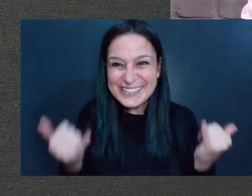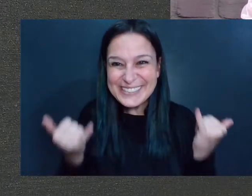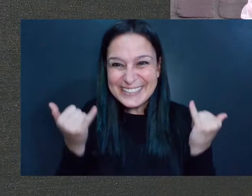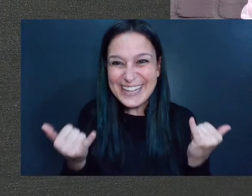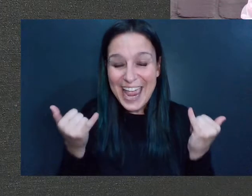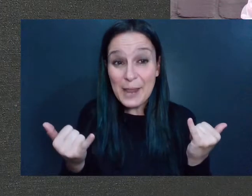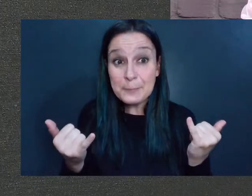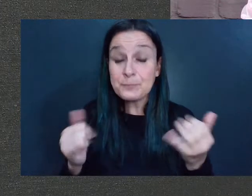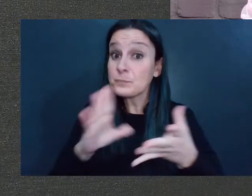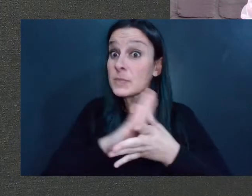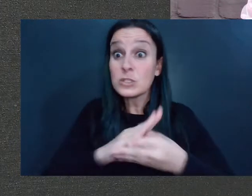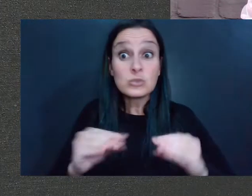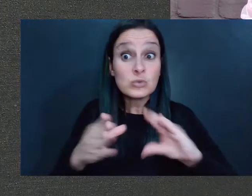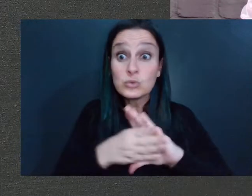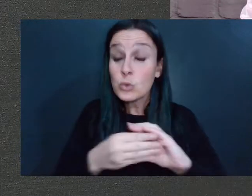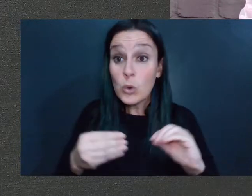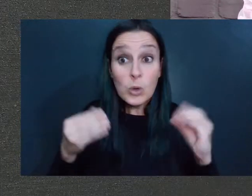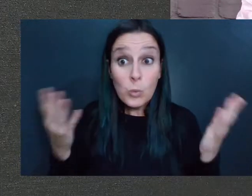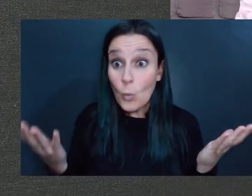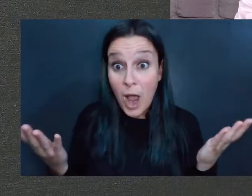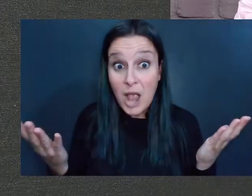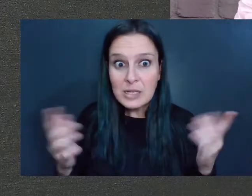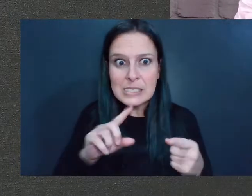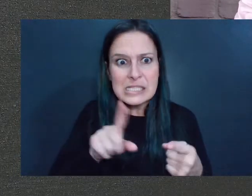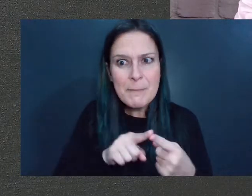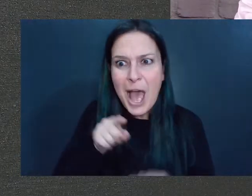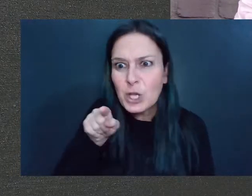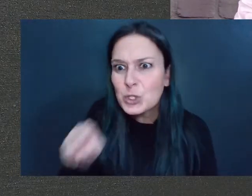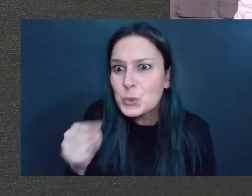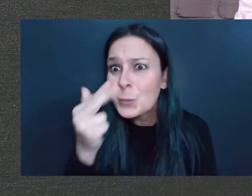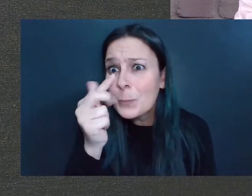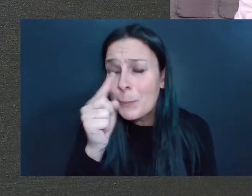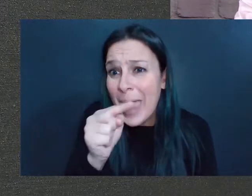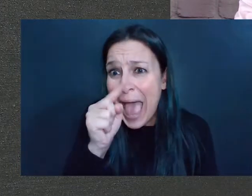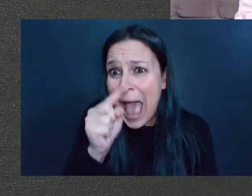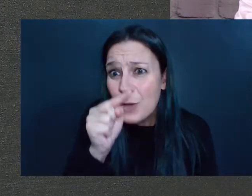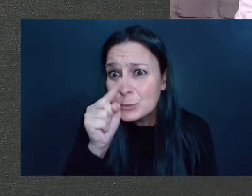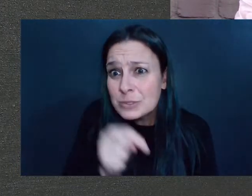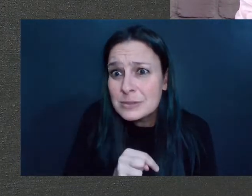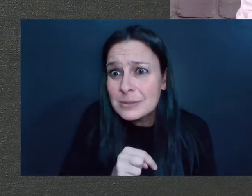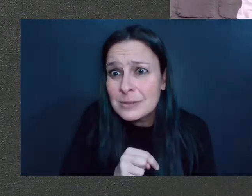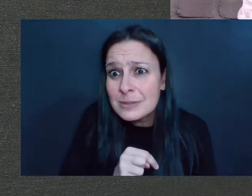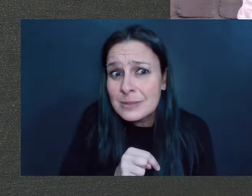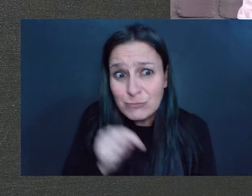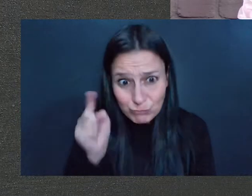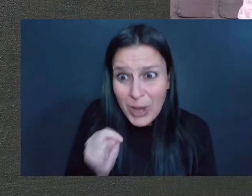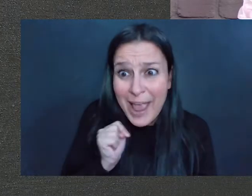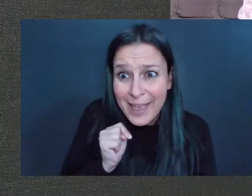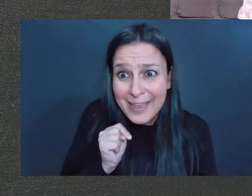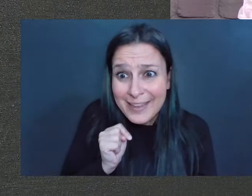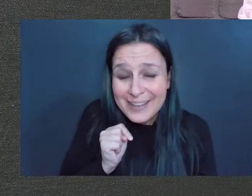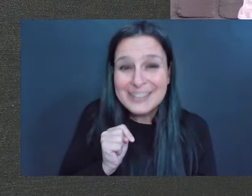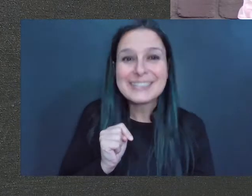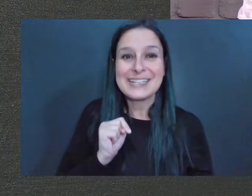Our story is about you mouse, isn't it? Yeah, it's about mouse.